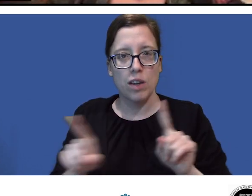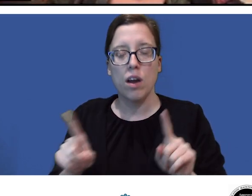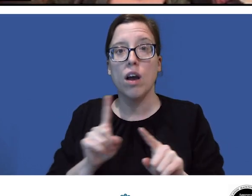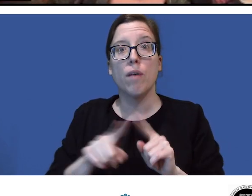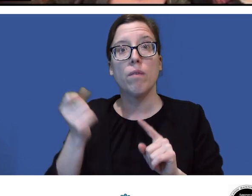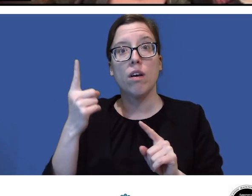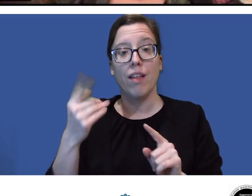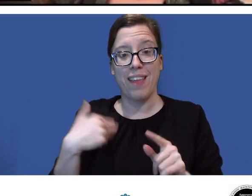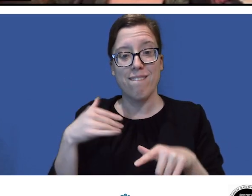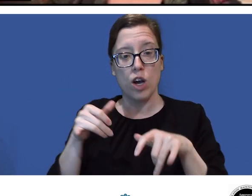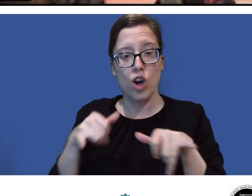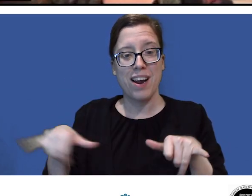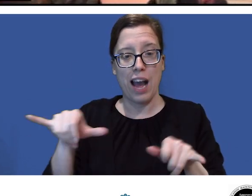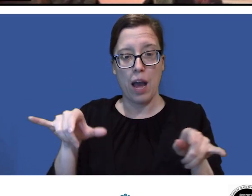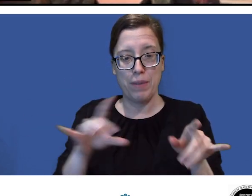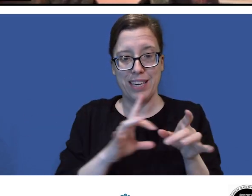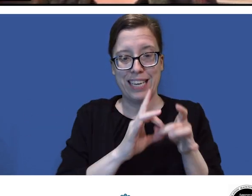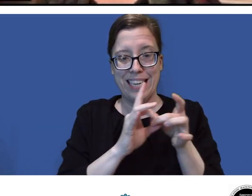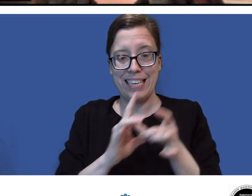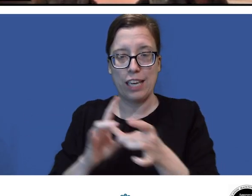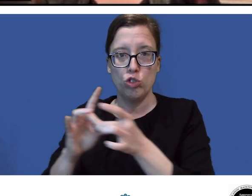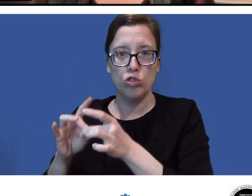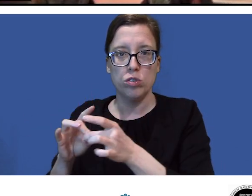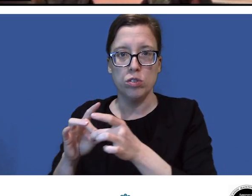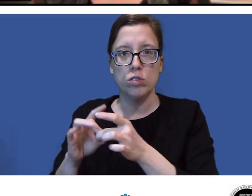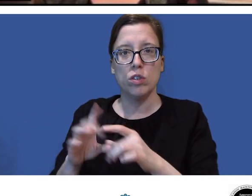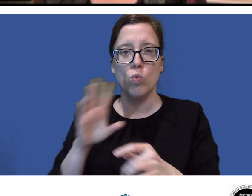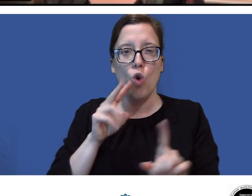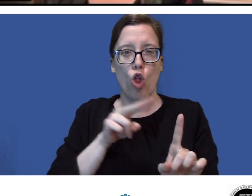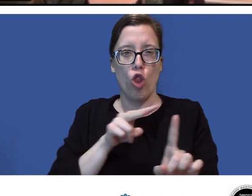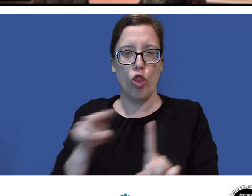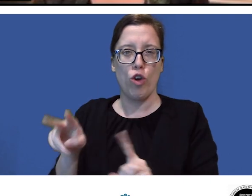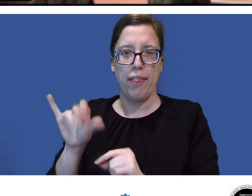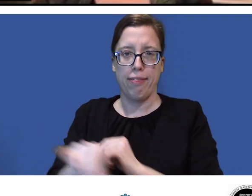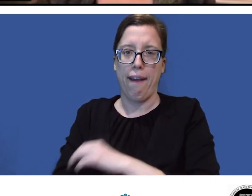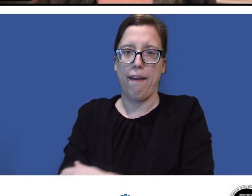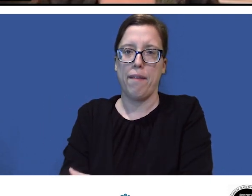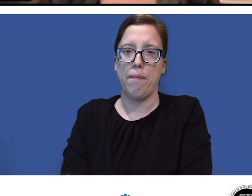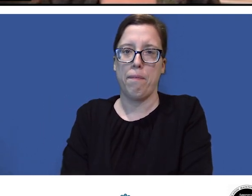And we'll look at those. We will look at the critical things for